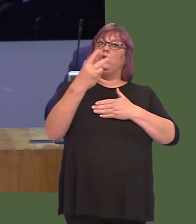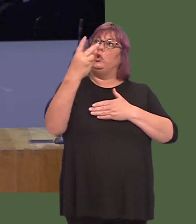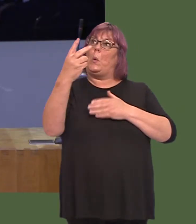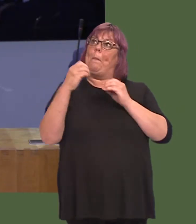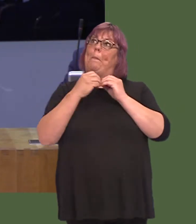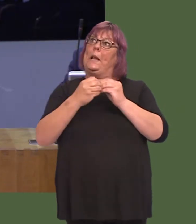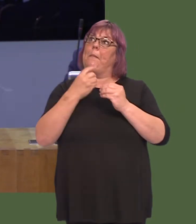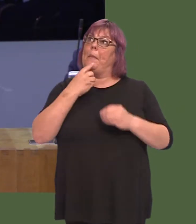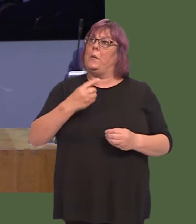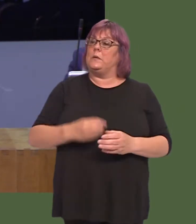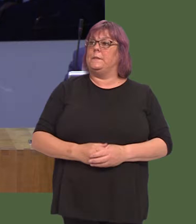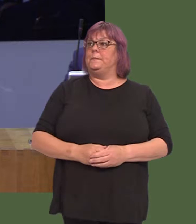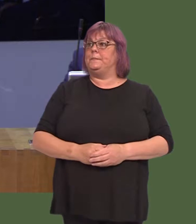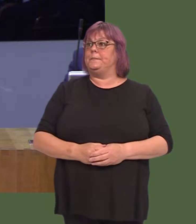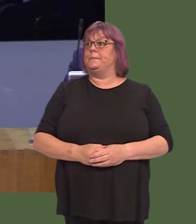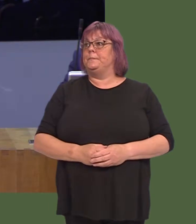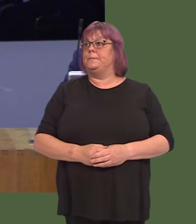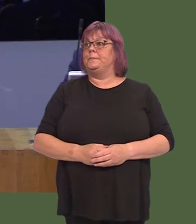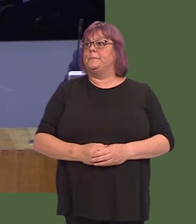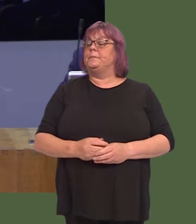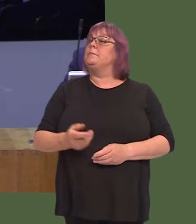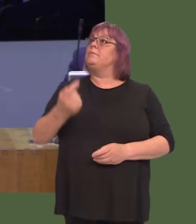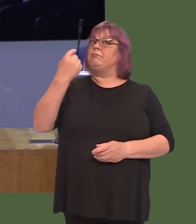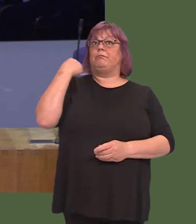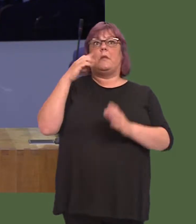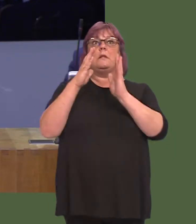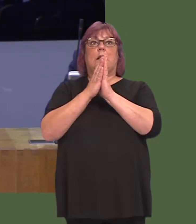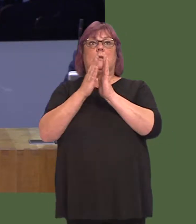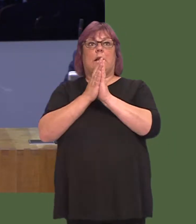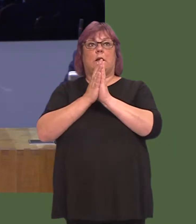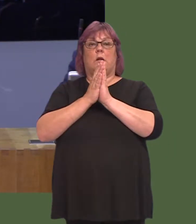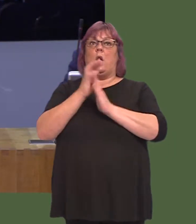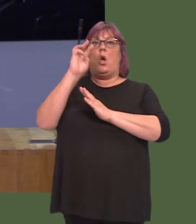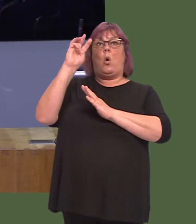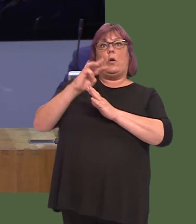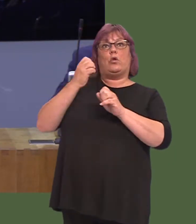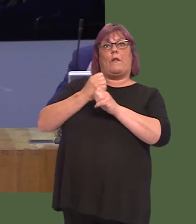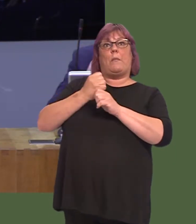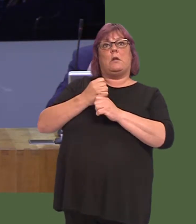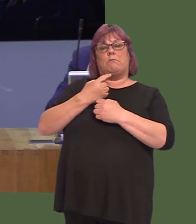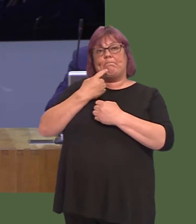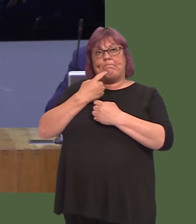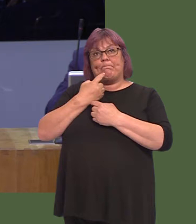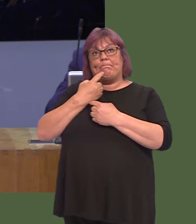On Sunday, a Welsh Government spokesman said that a decision on the allocation of funding